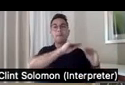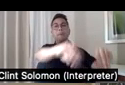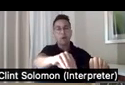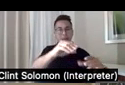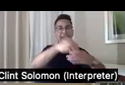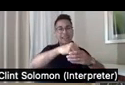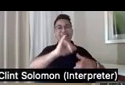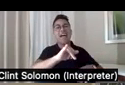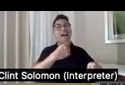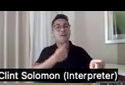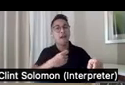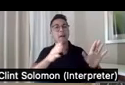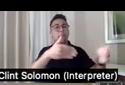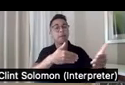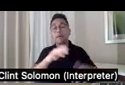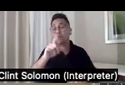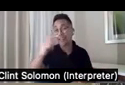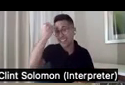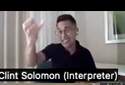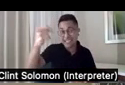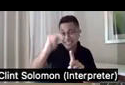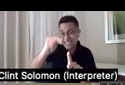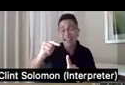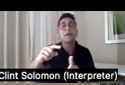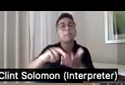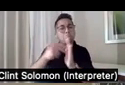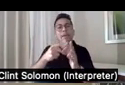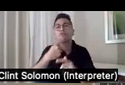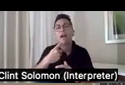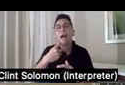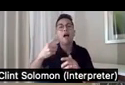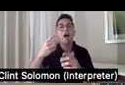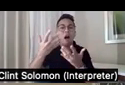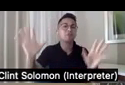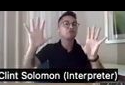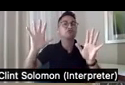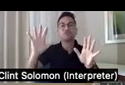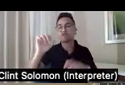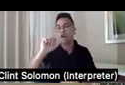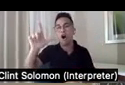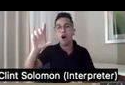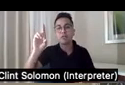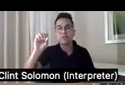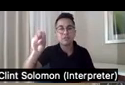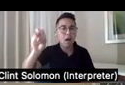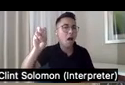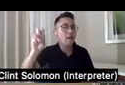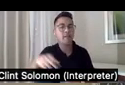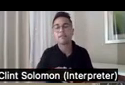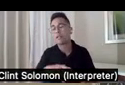but the idea is red means all done whether it's an activity or specifically a literacy activity